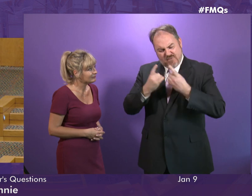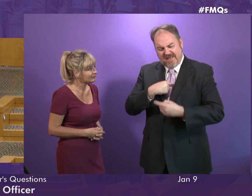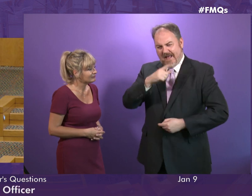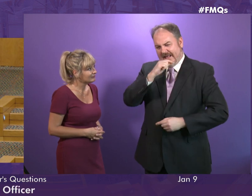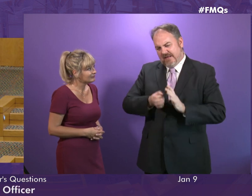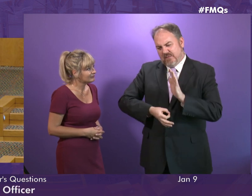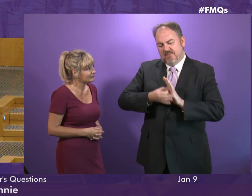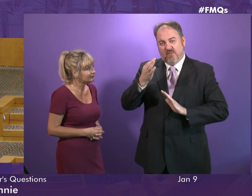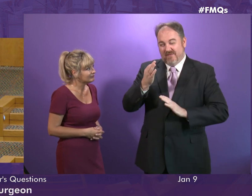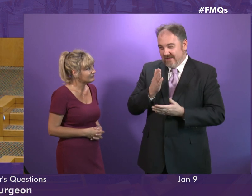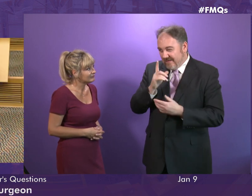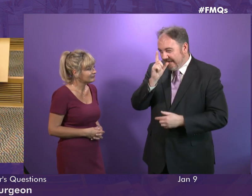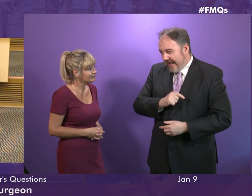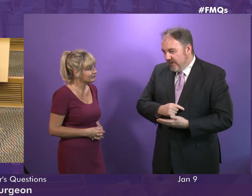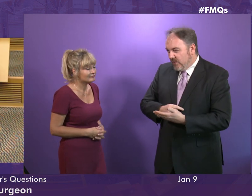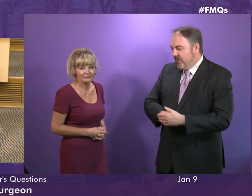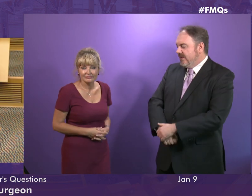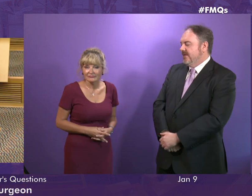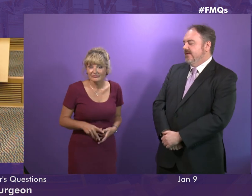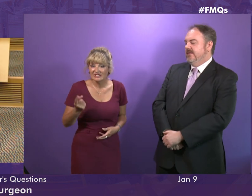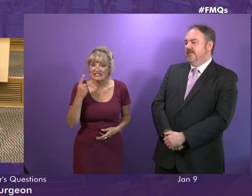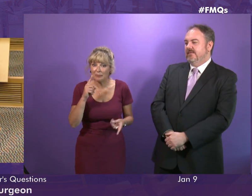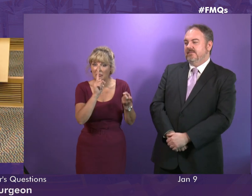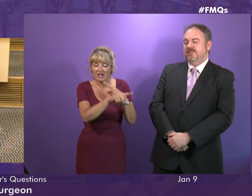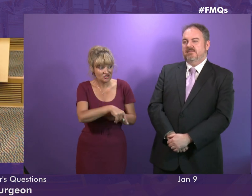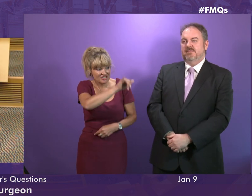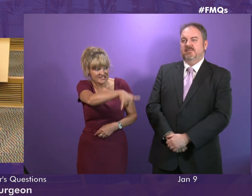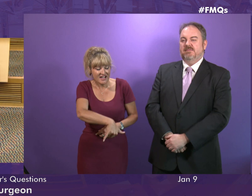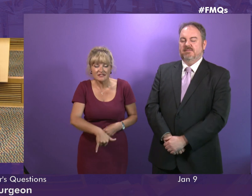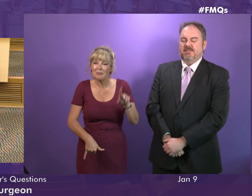The First Minister: Yes. Let me go back to a really important